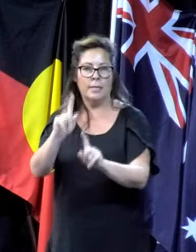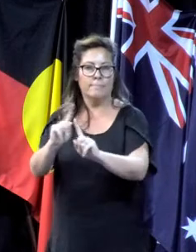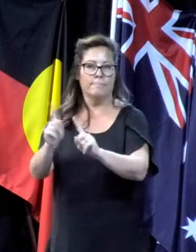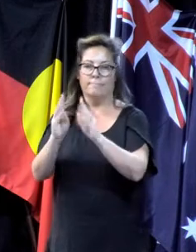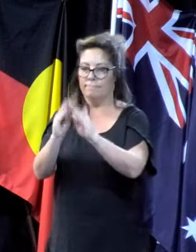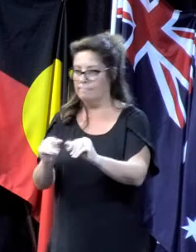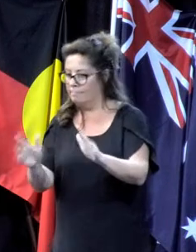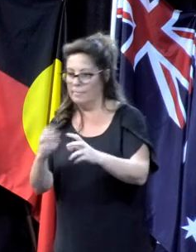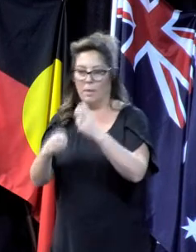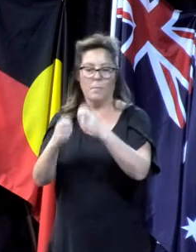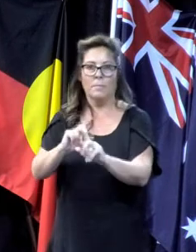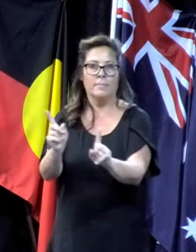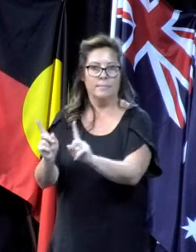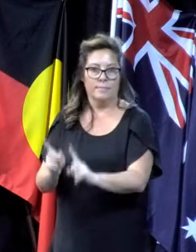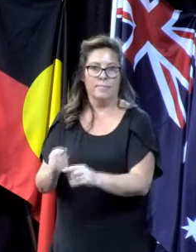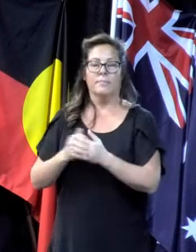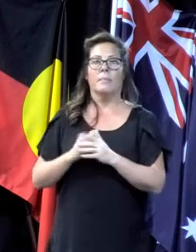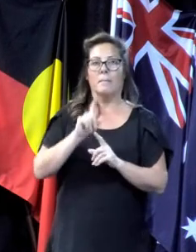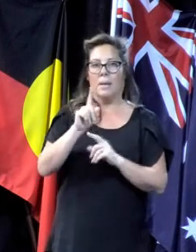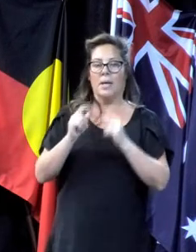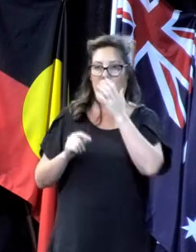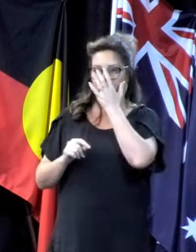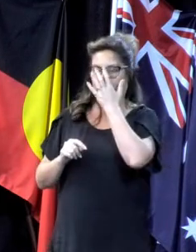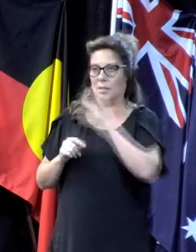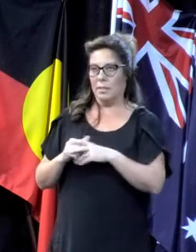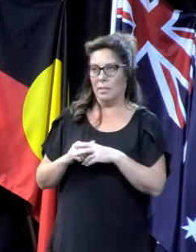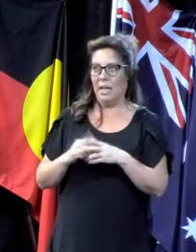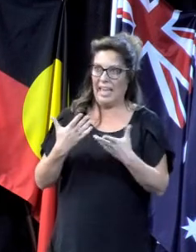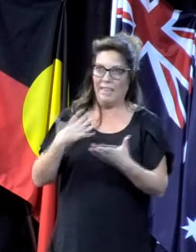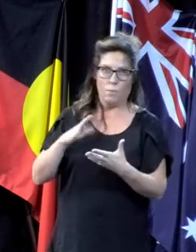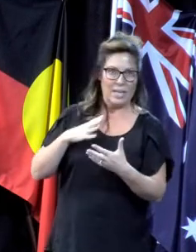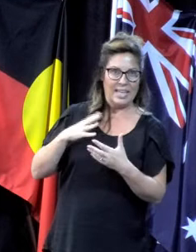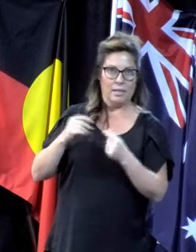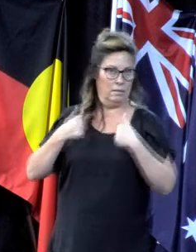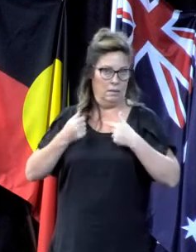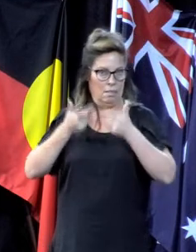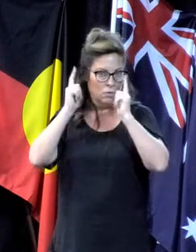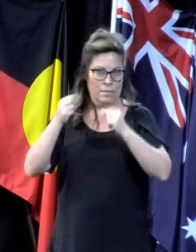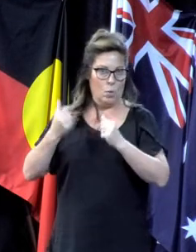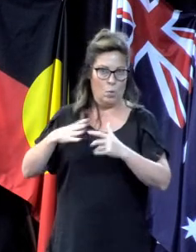That will be dealt with then if needed as a principal, we will be involved as well and will notify regional office